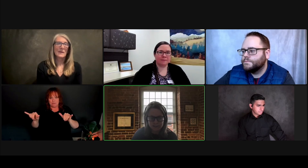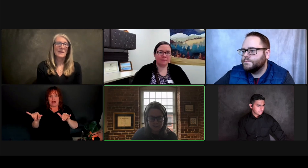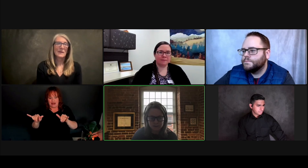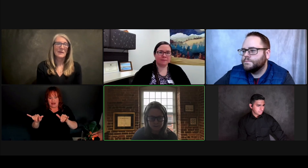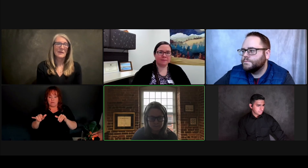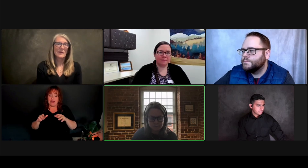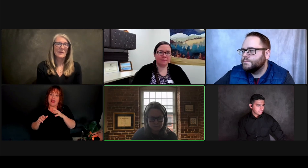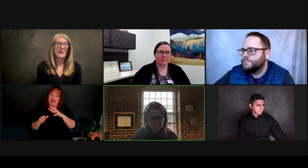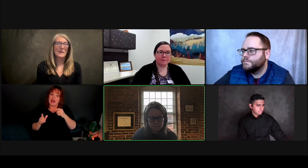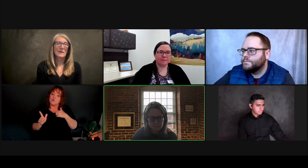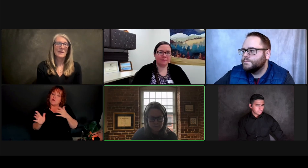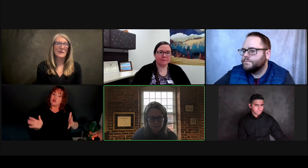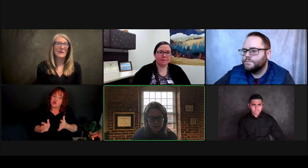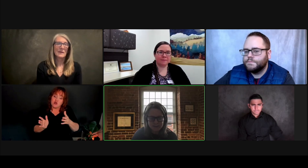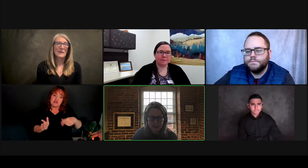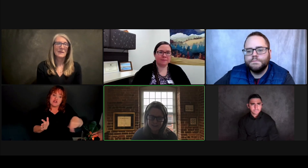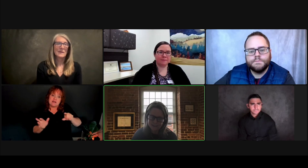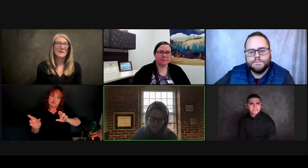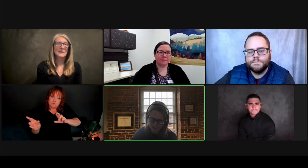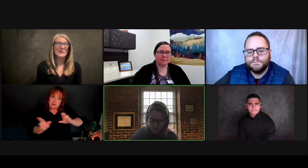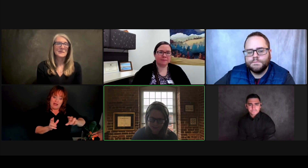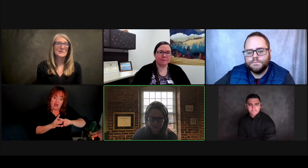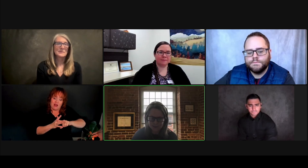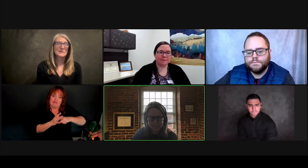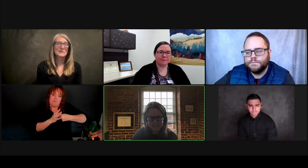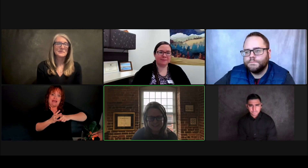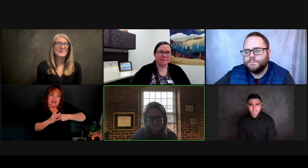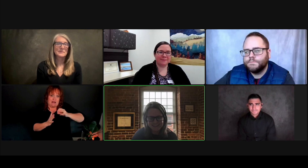of the semester. Does that answer your question?